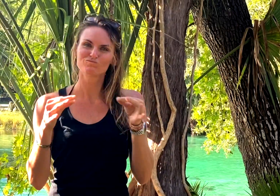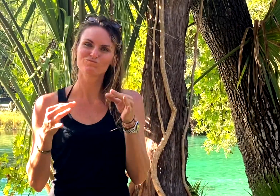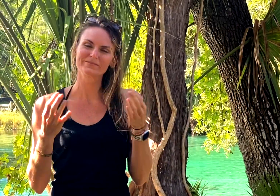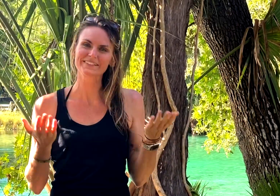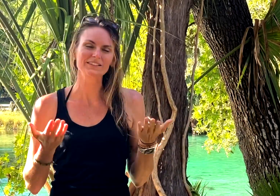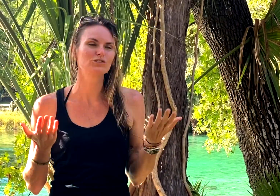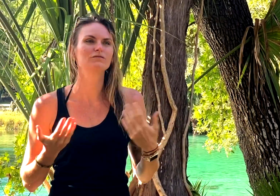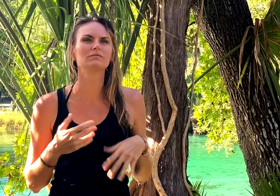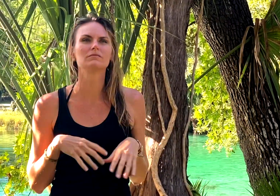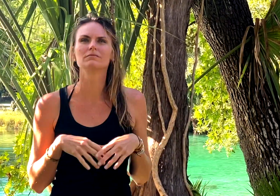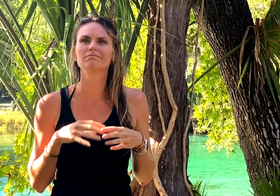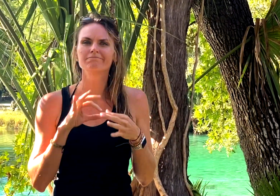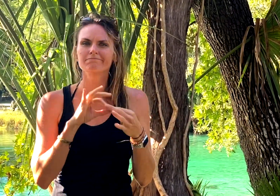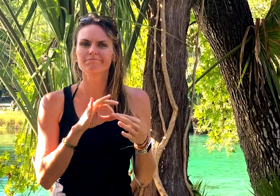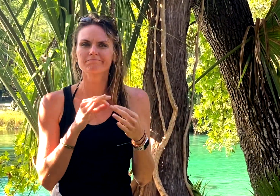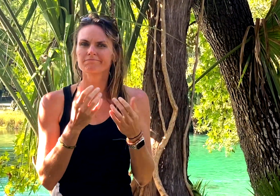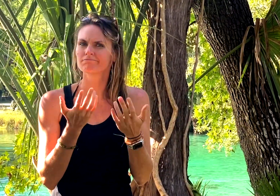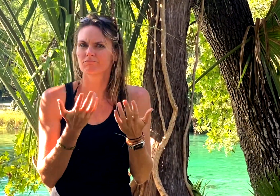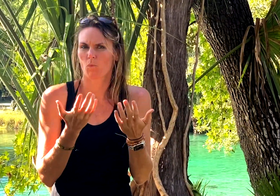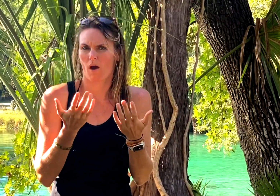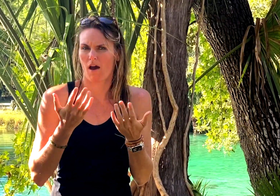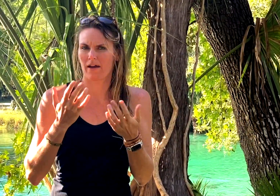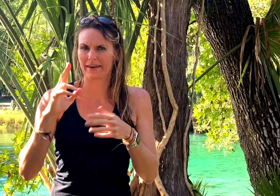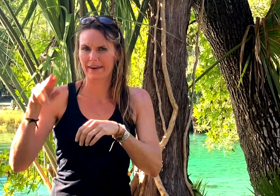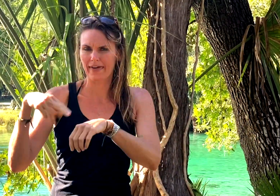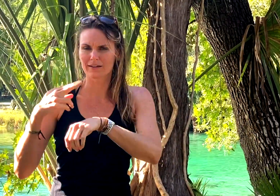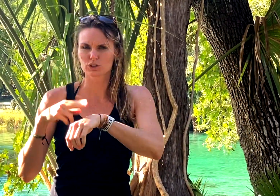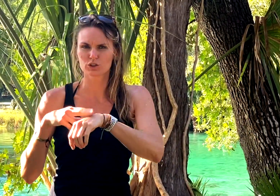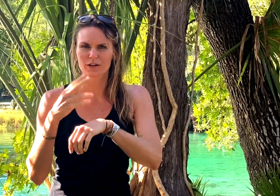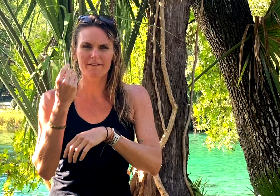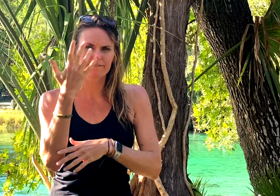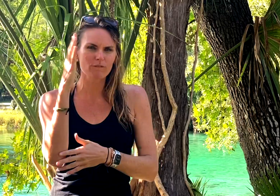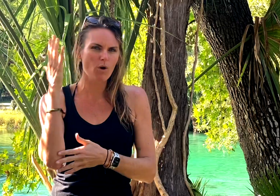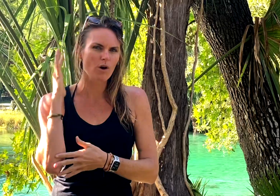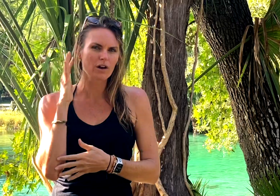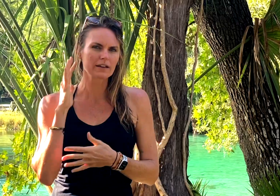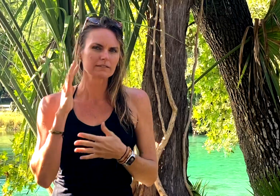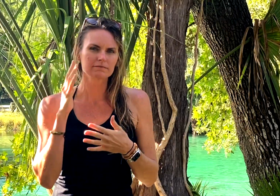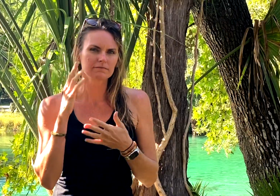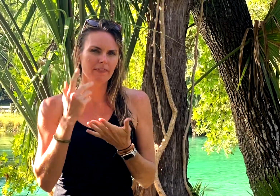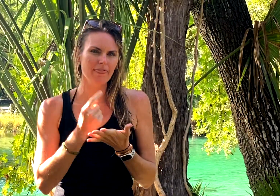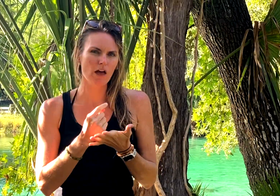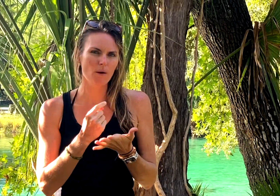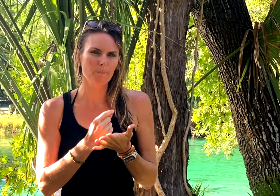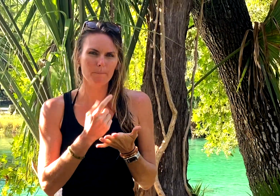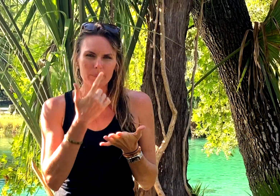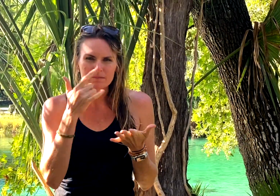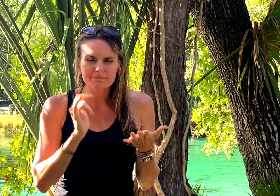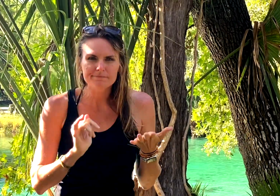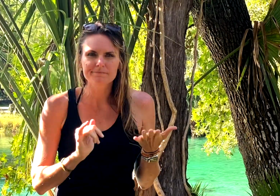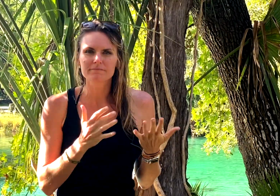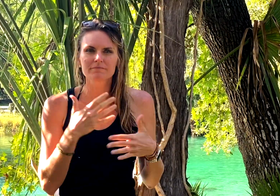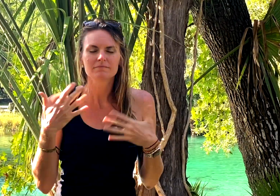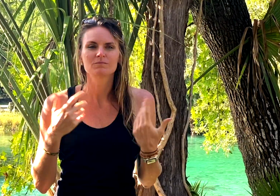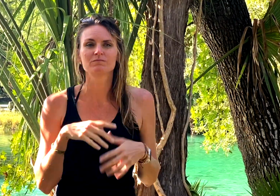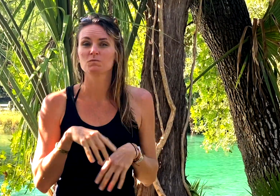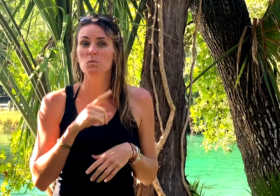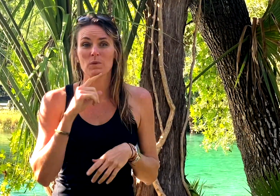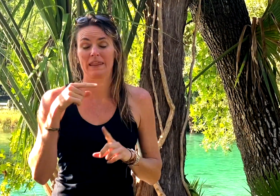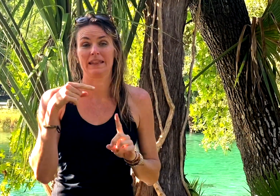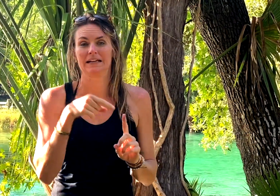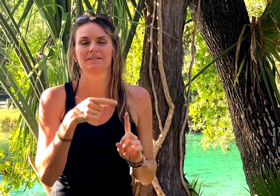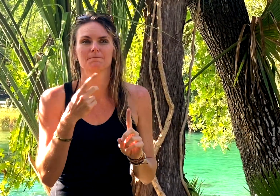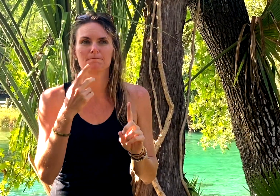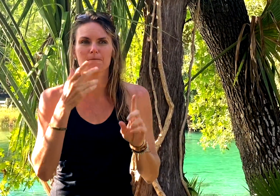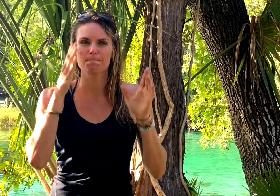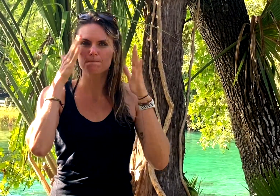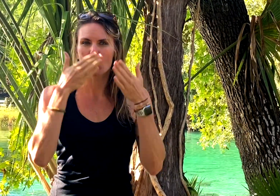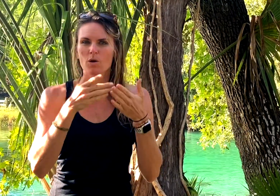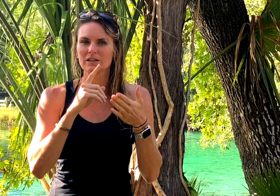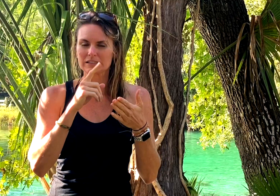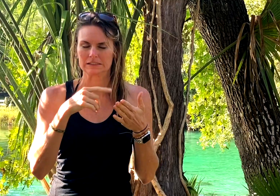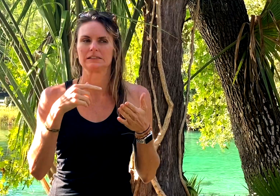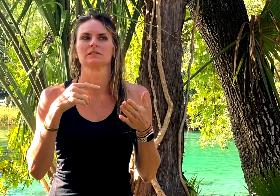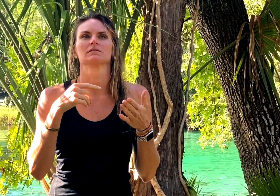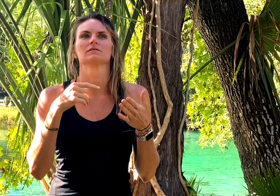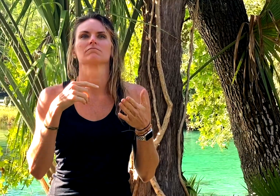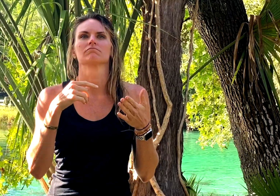I’d like to explain a bit about what Nature and Forest Therapy is about and how we as